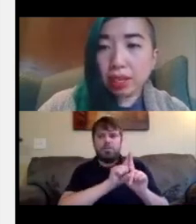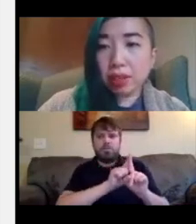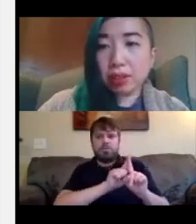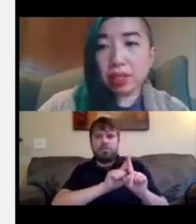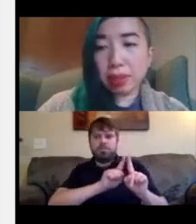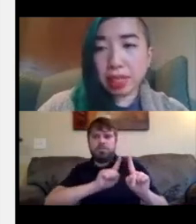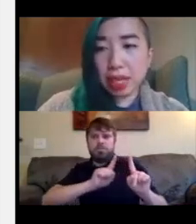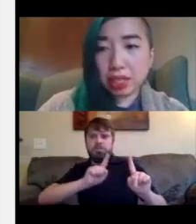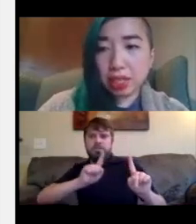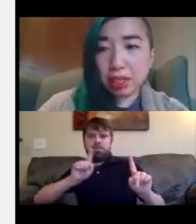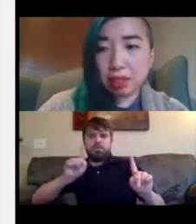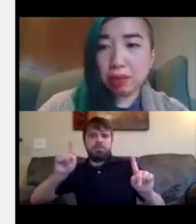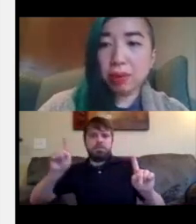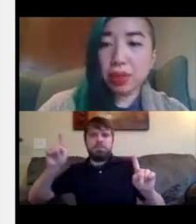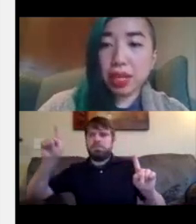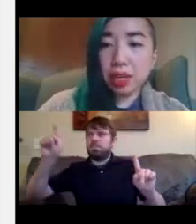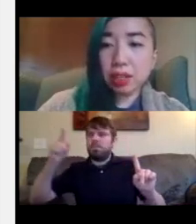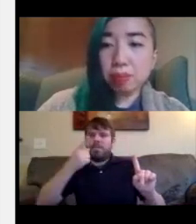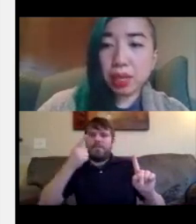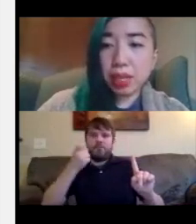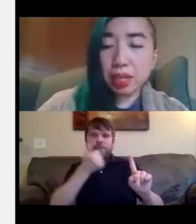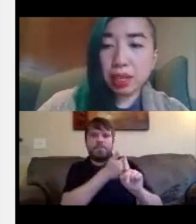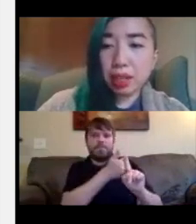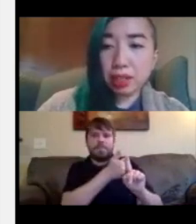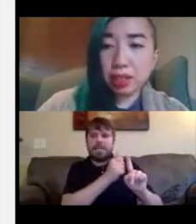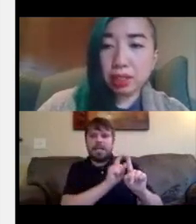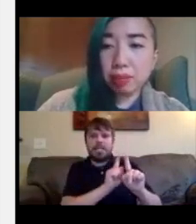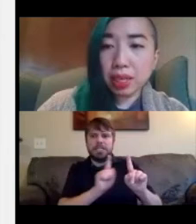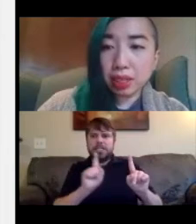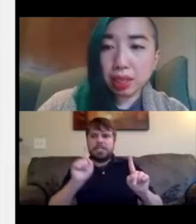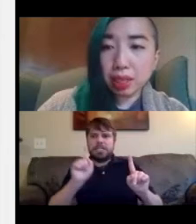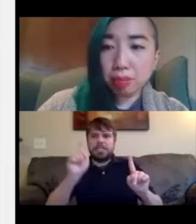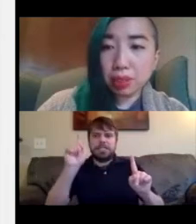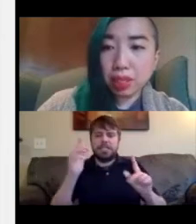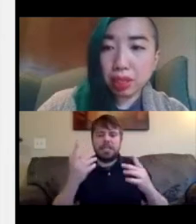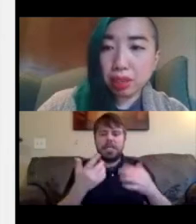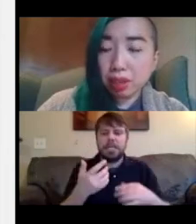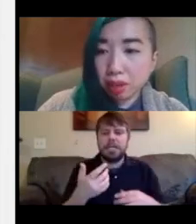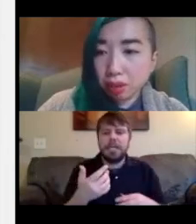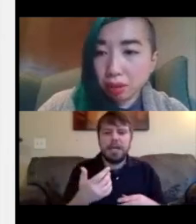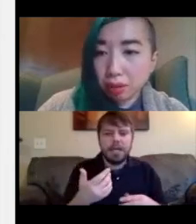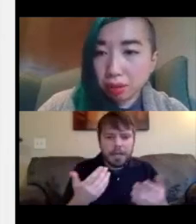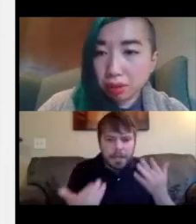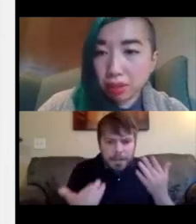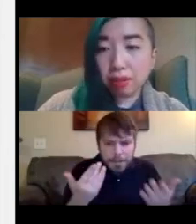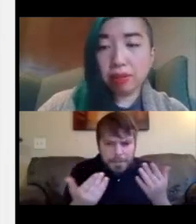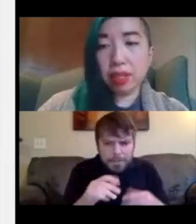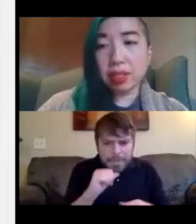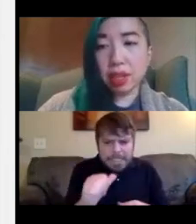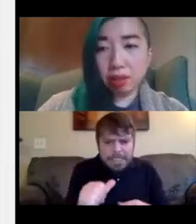readerly expectation. 'There' could be, not least, the immediately preceding hole glyph itself."